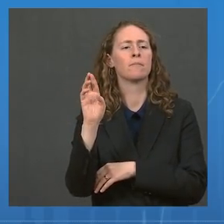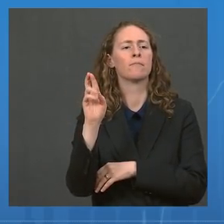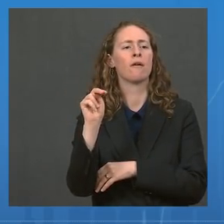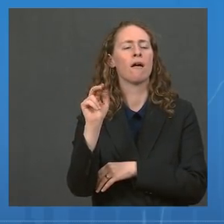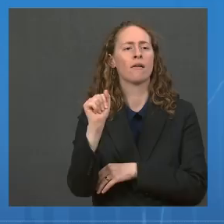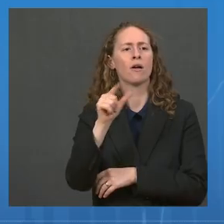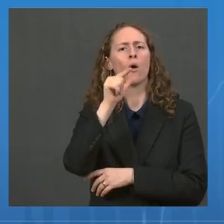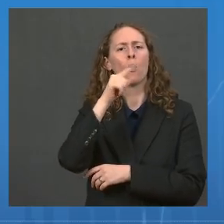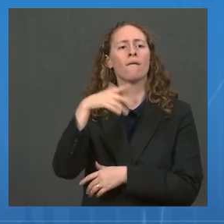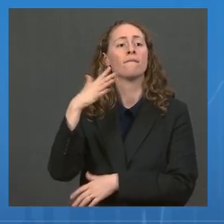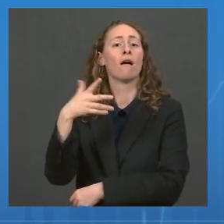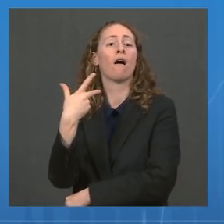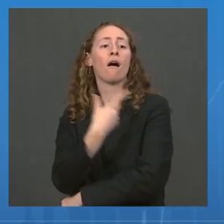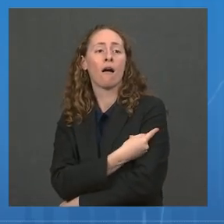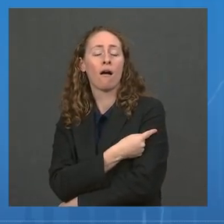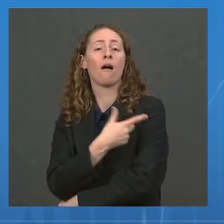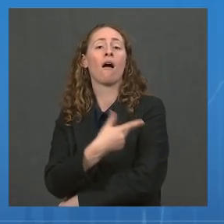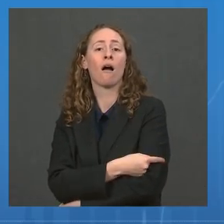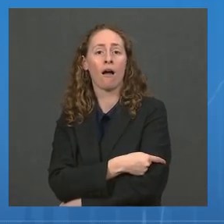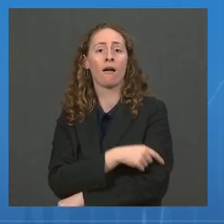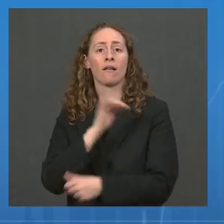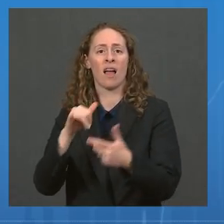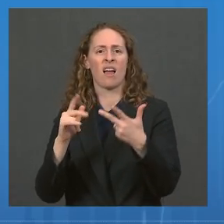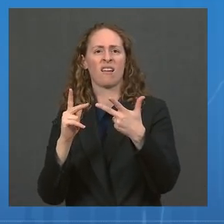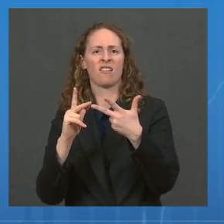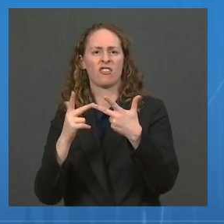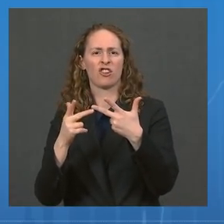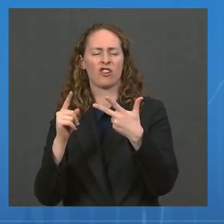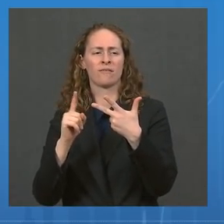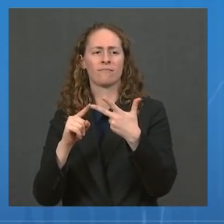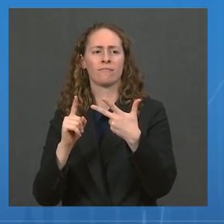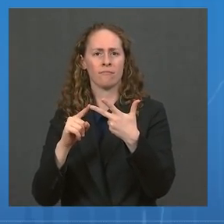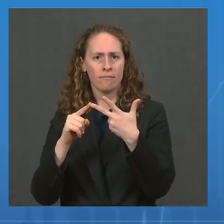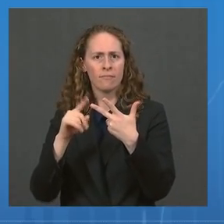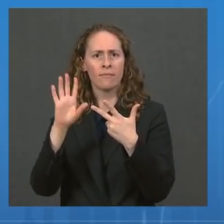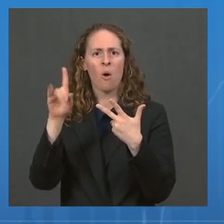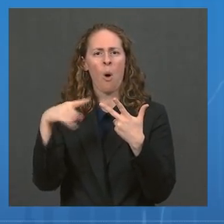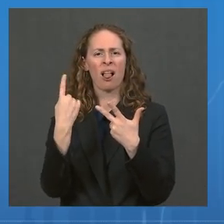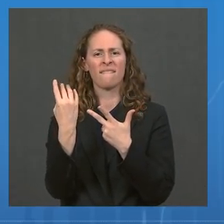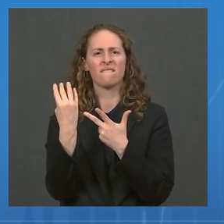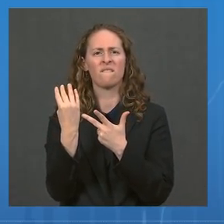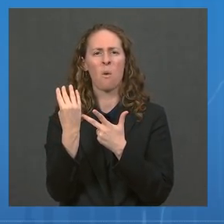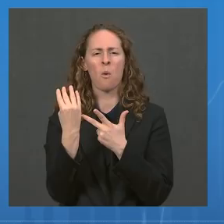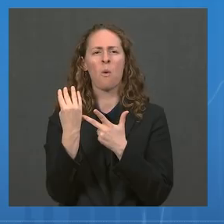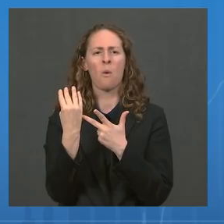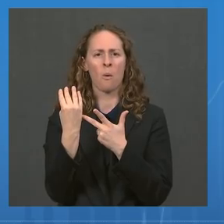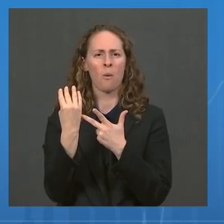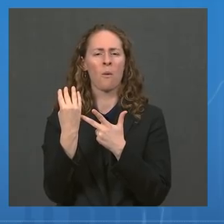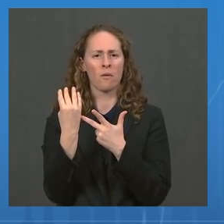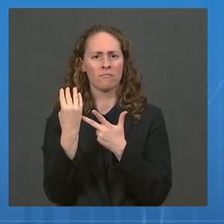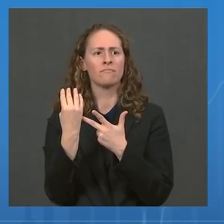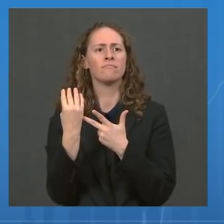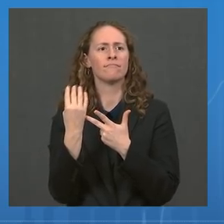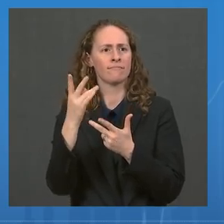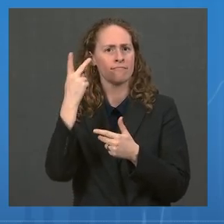plus the booster -- down to 4. This is more dramatically demonstrated on the righthand side of the slide.